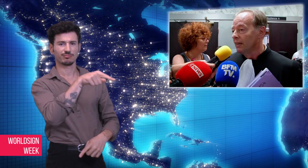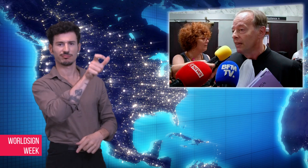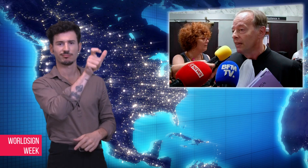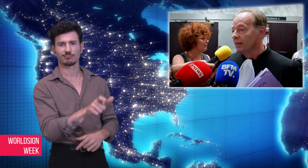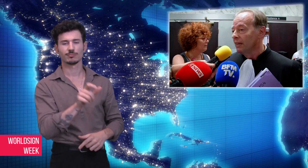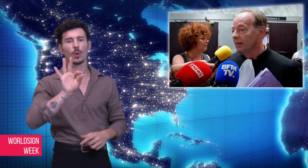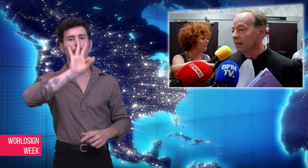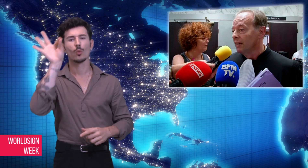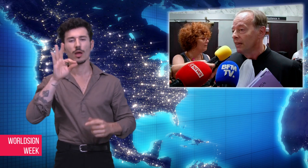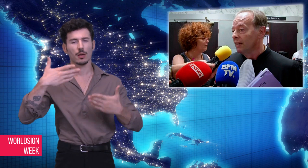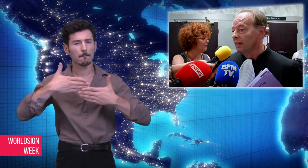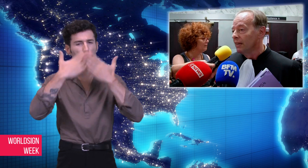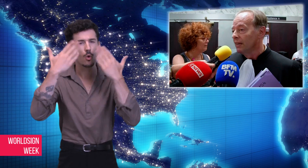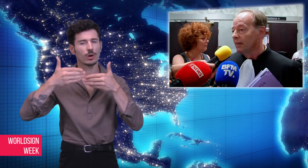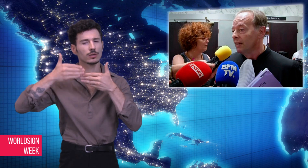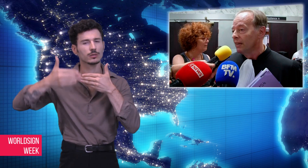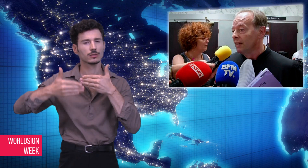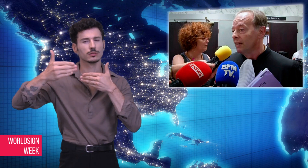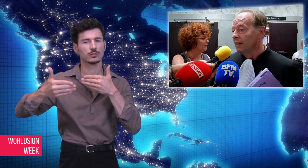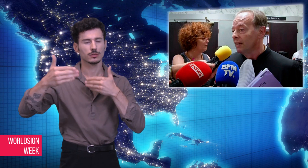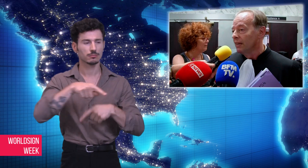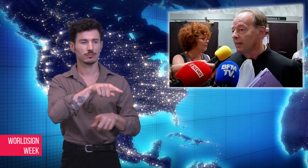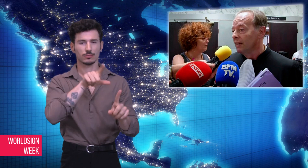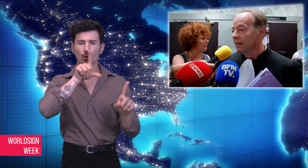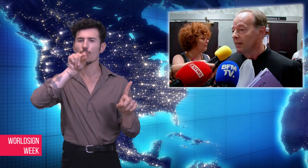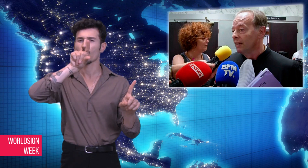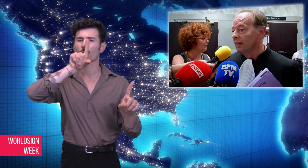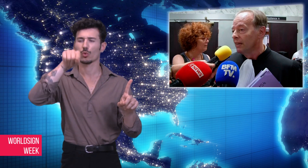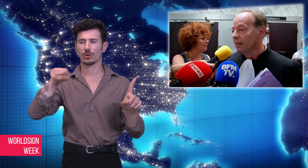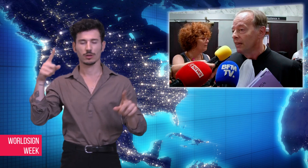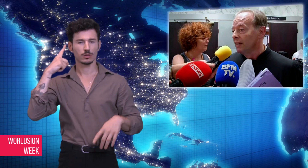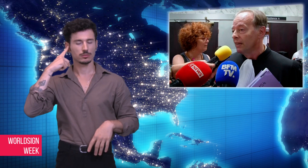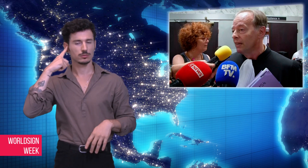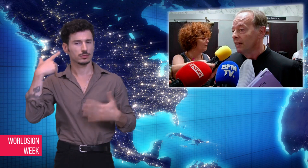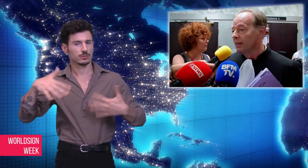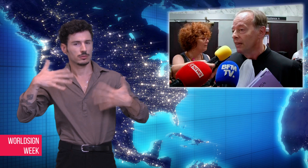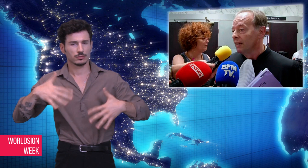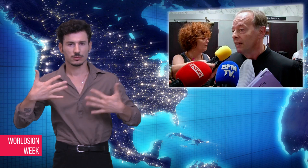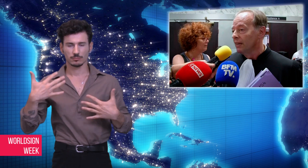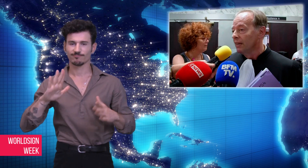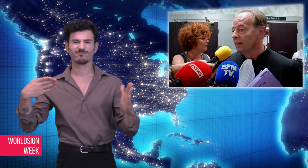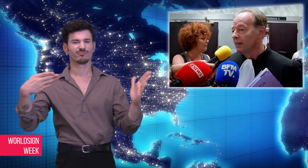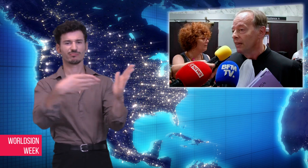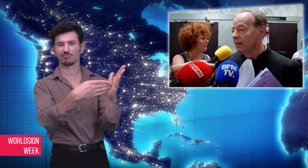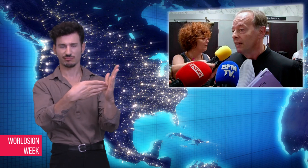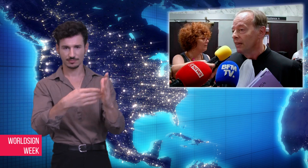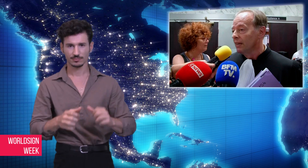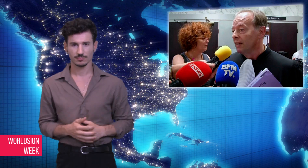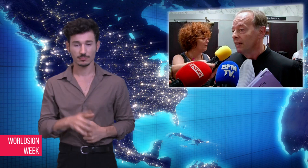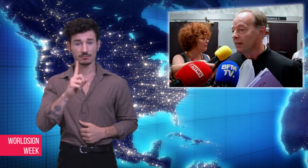a noise nuisance. The court fined the neighbors and order them to